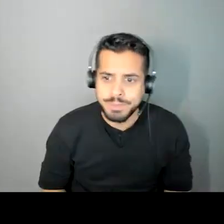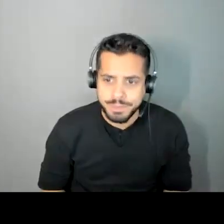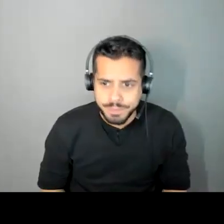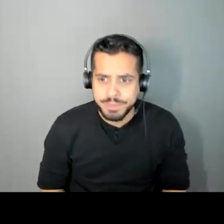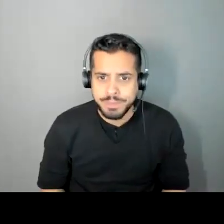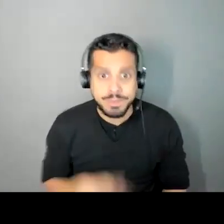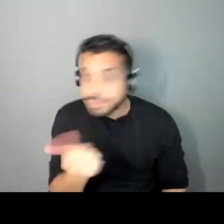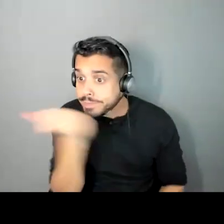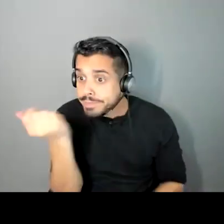Any other questions, please?